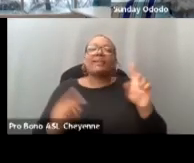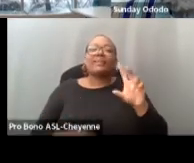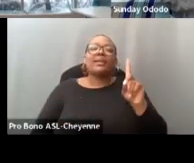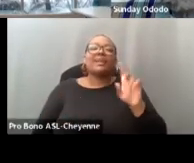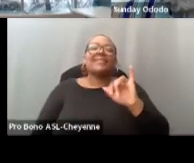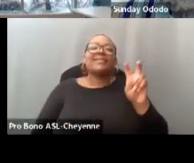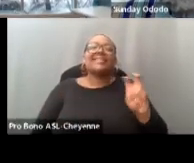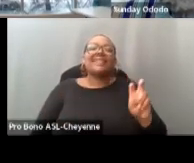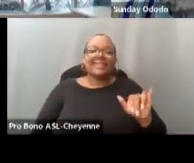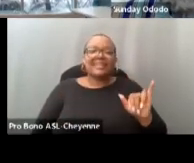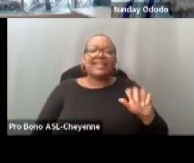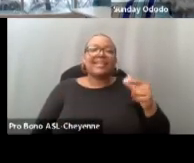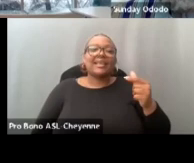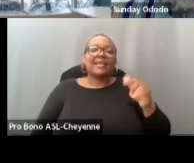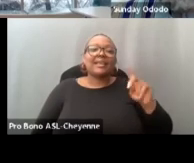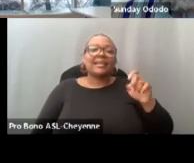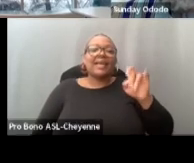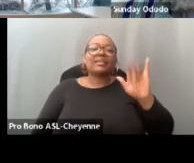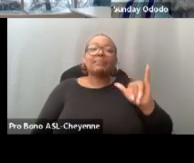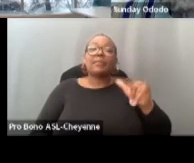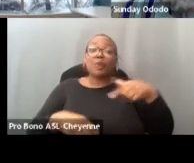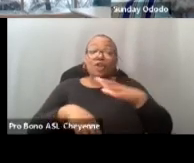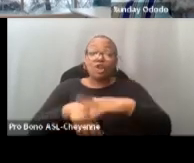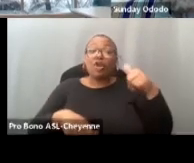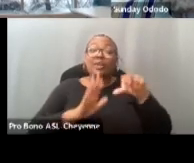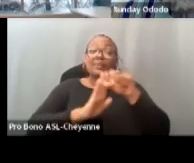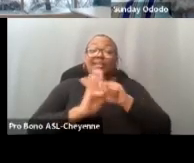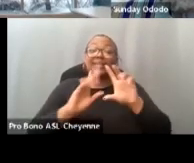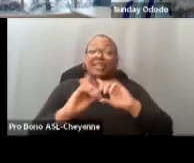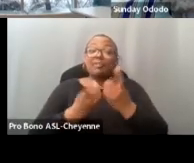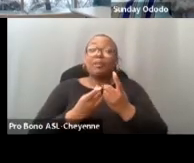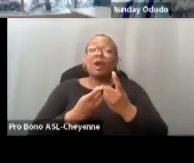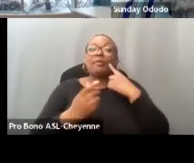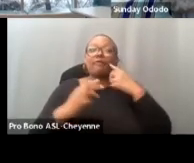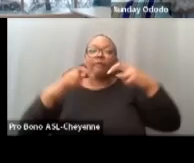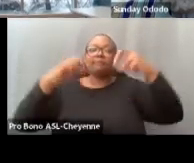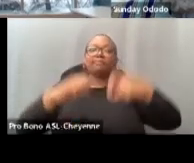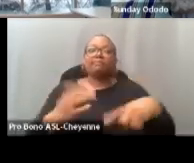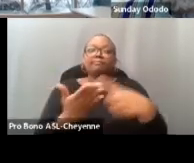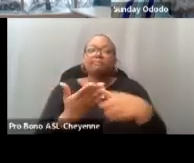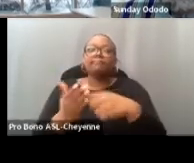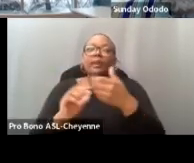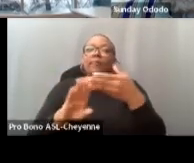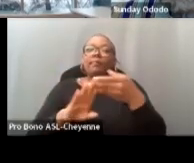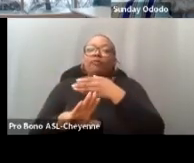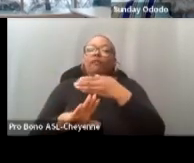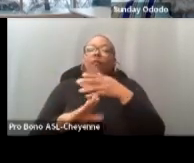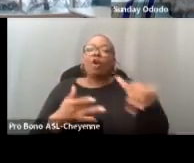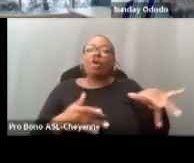when he's called into the state department for a briefing before a tour, the great jazz musician.